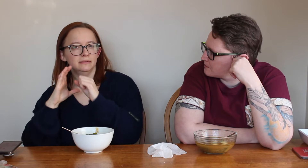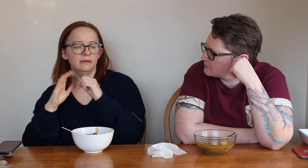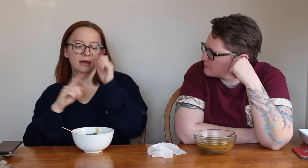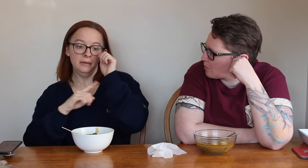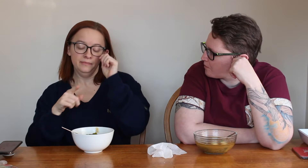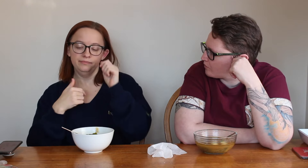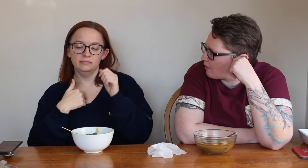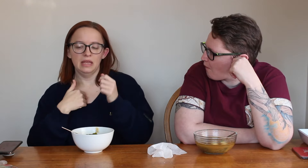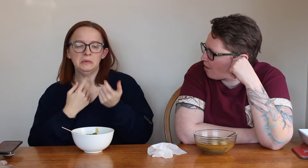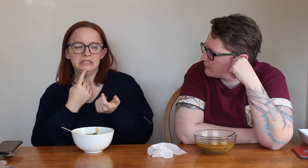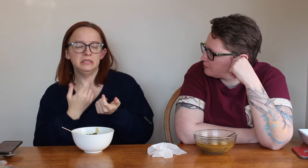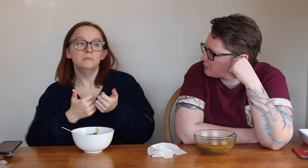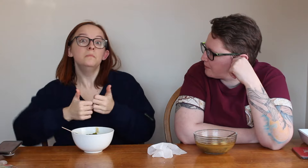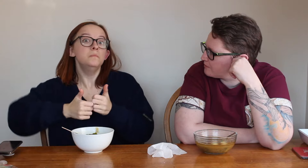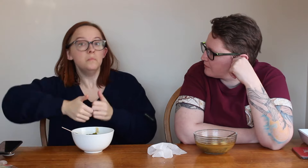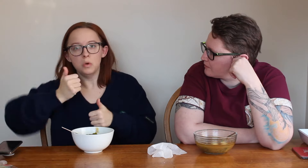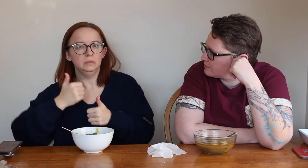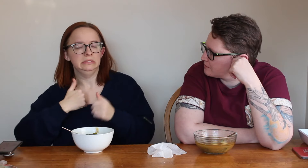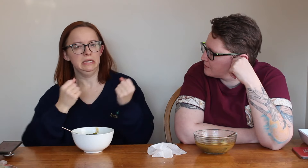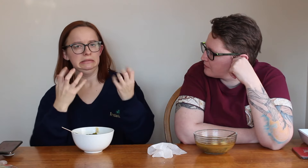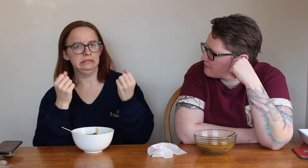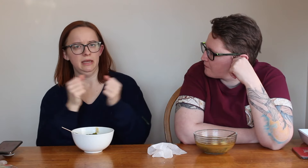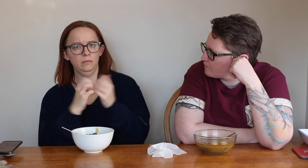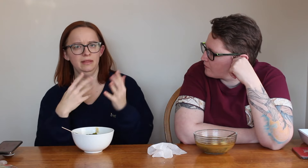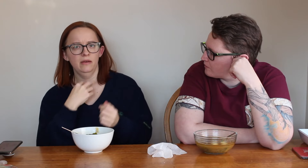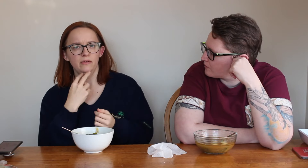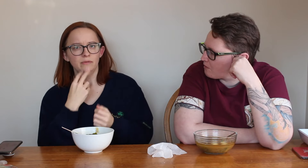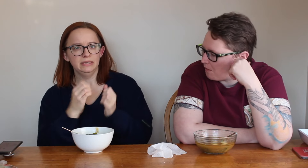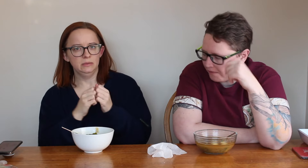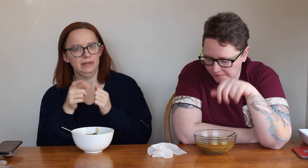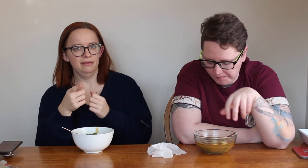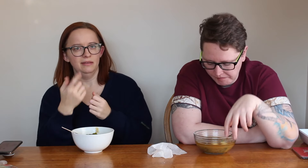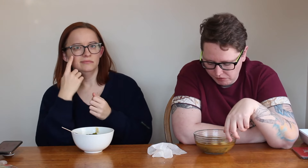Because she doesn't understand sign language and so I speak on the phone. And so he can hear me speaking quite a bit